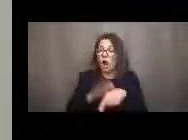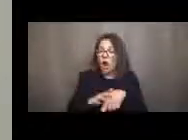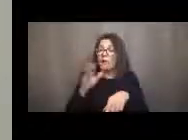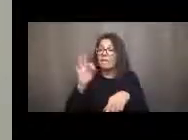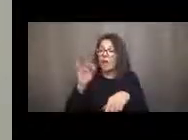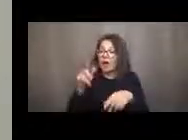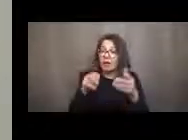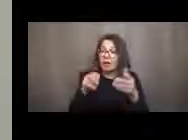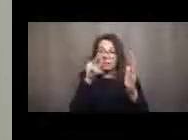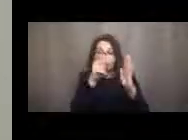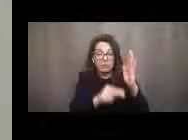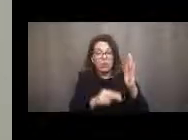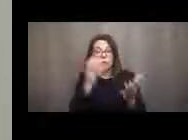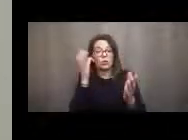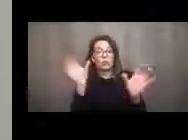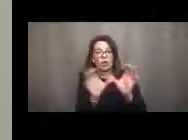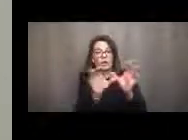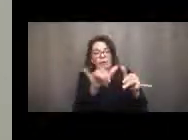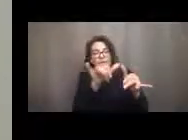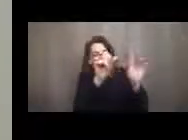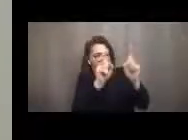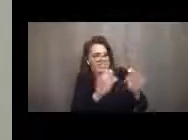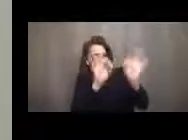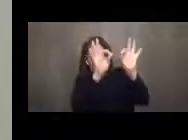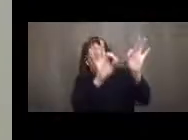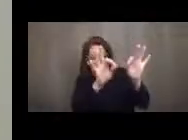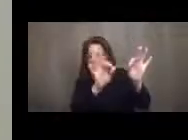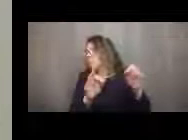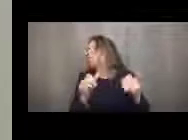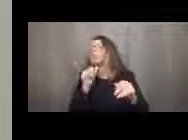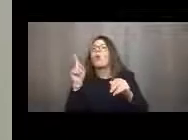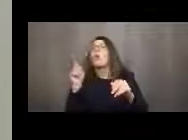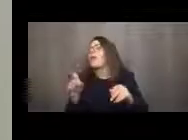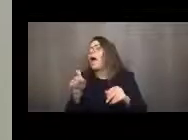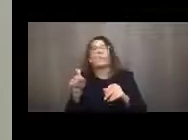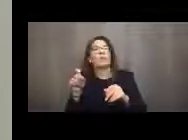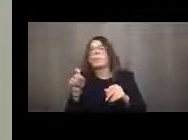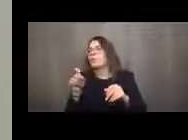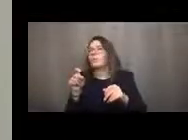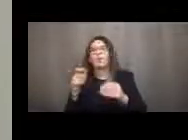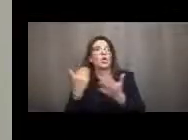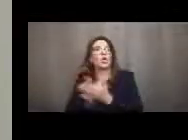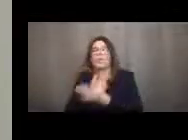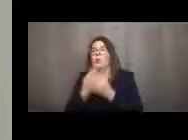and to certify that there's no changes, then you don't have to get a new disclosure each time